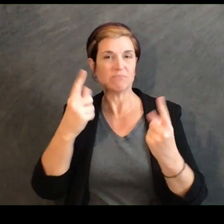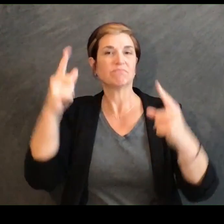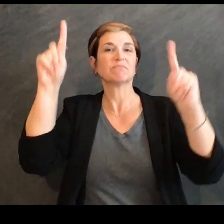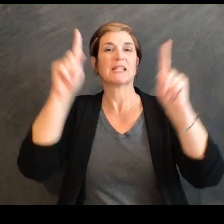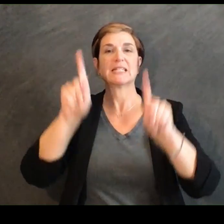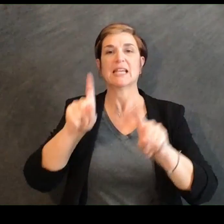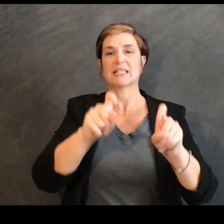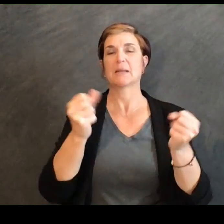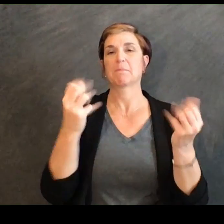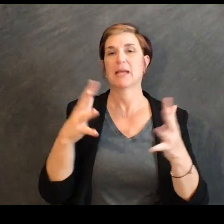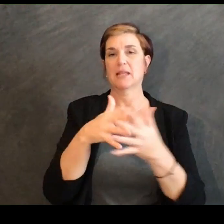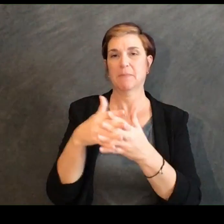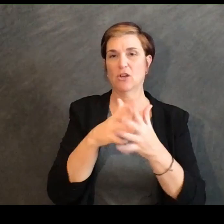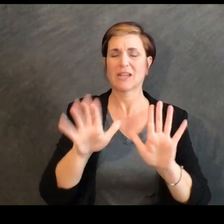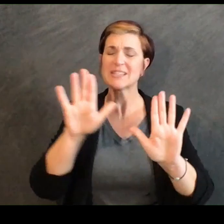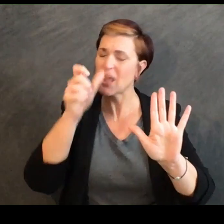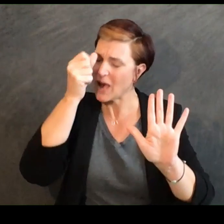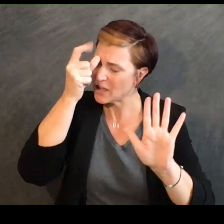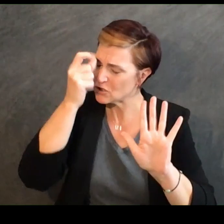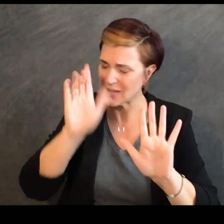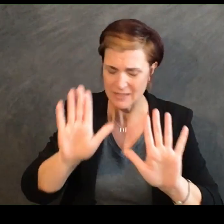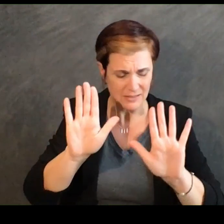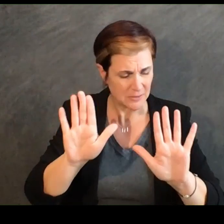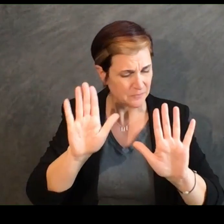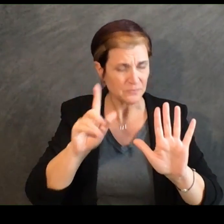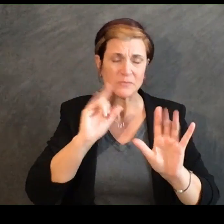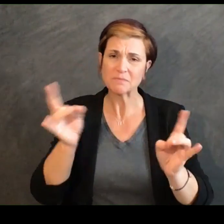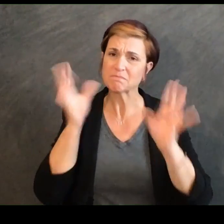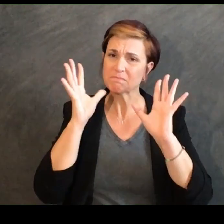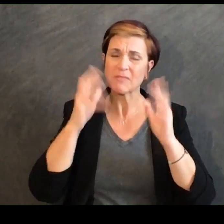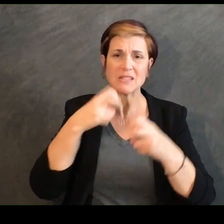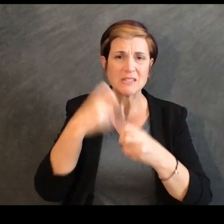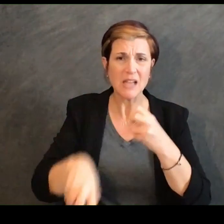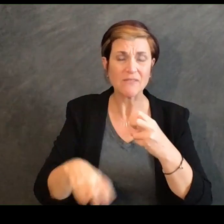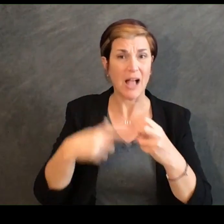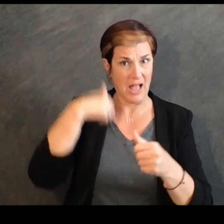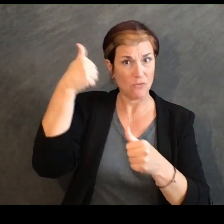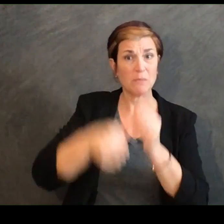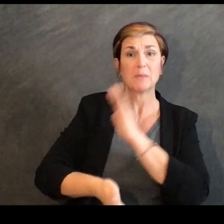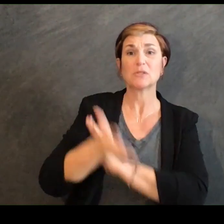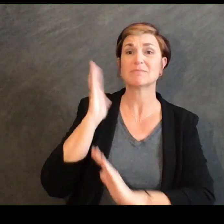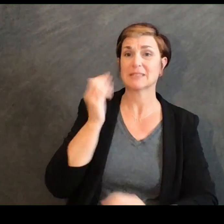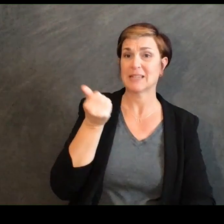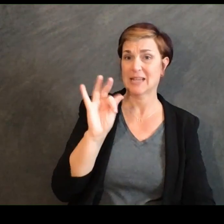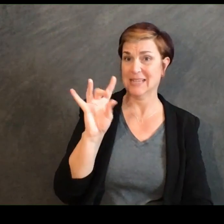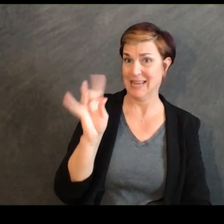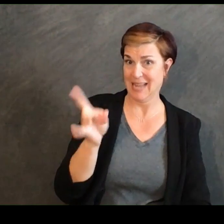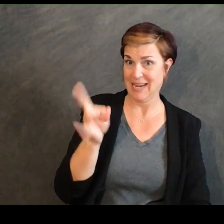this has been I was part of the hiv/aids response in the 80s we knew from didin